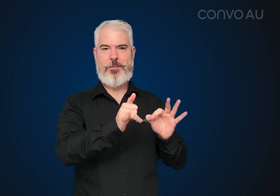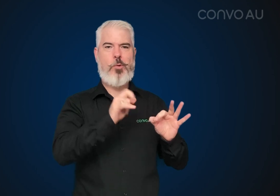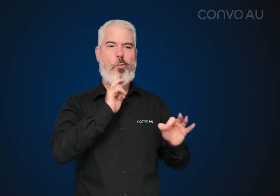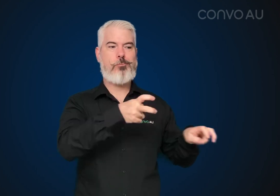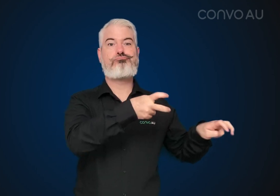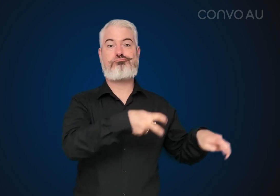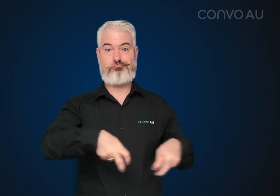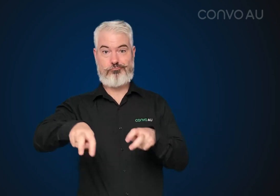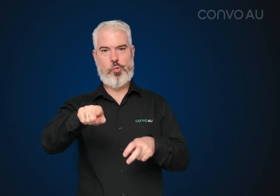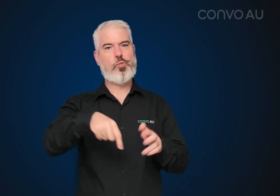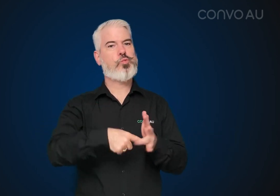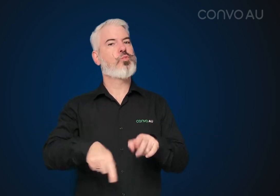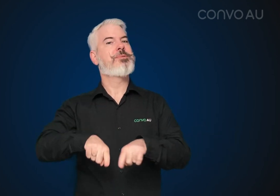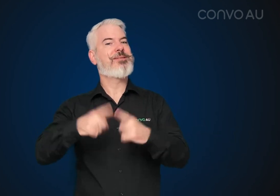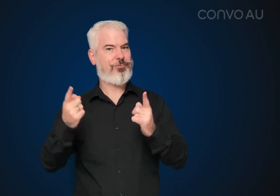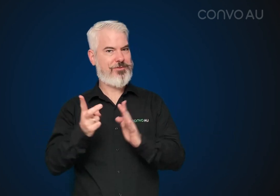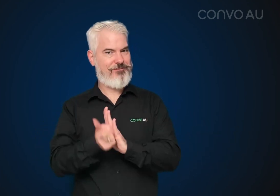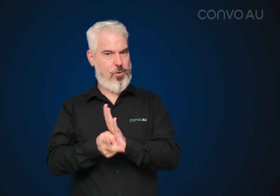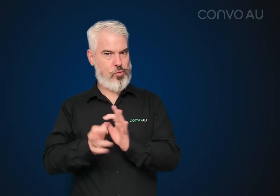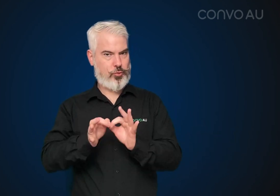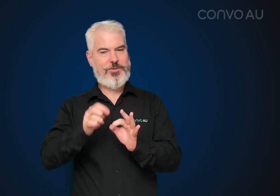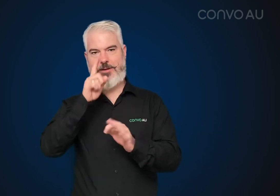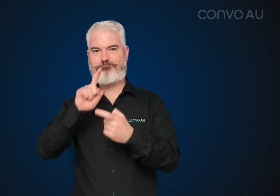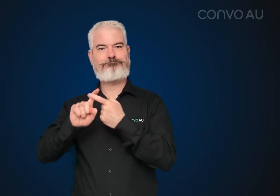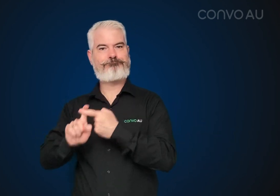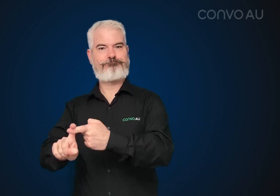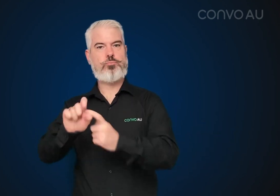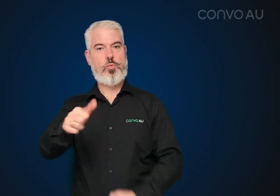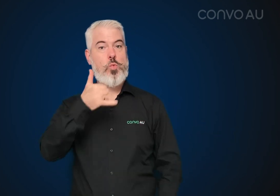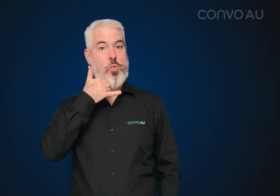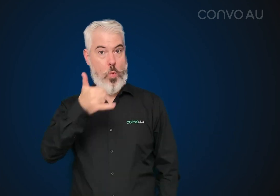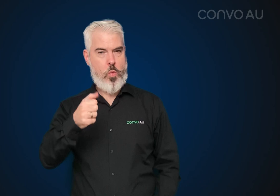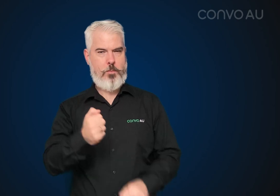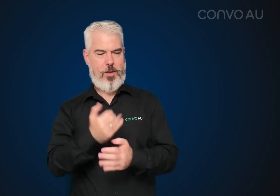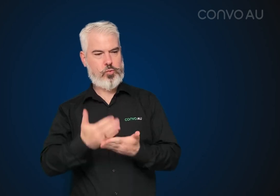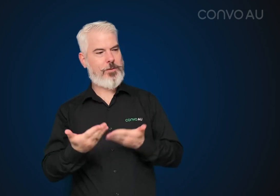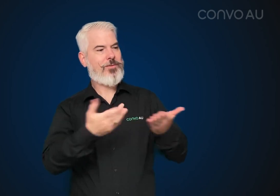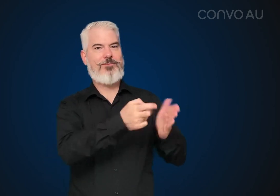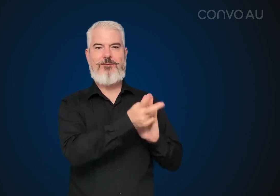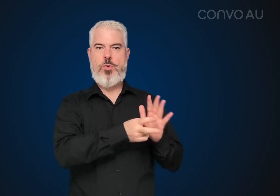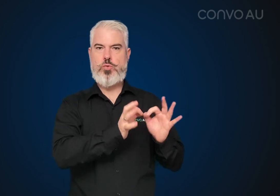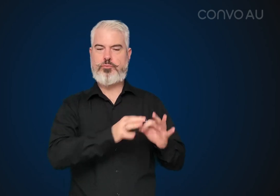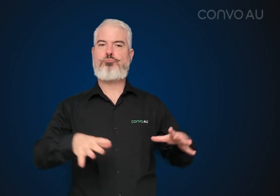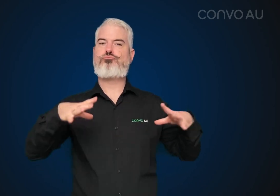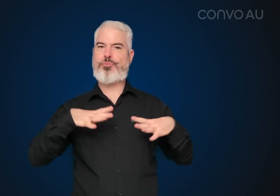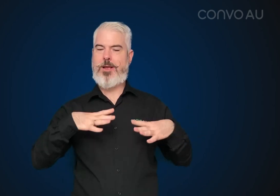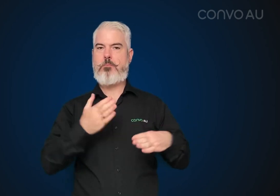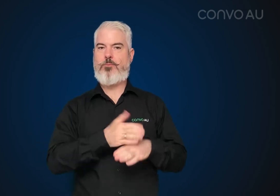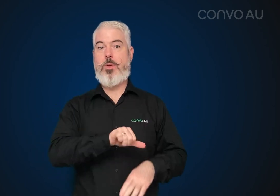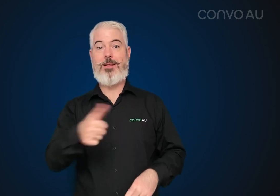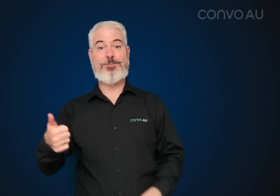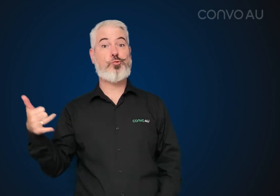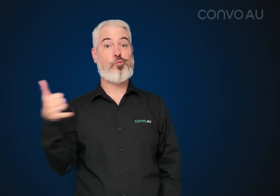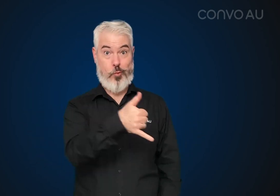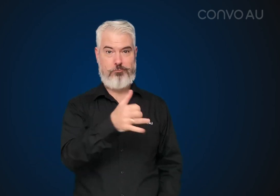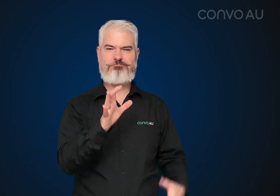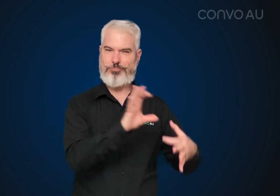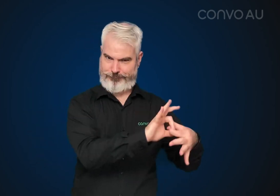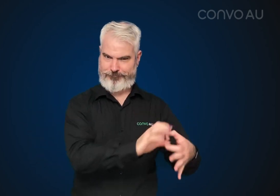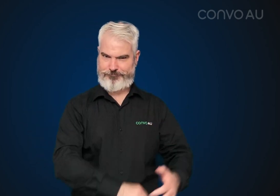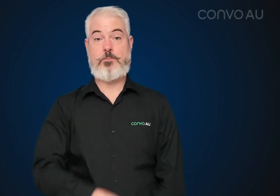to another Video Interpreter so that they can have a break before receiving the next call.